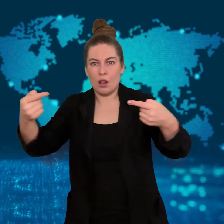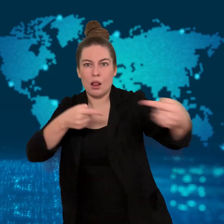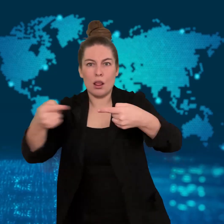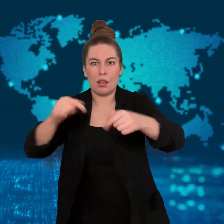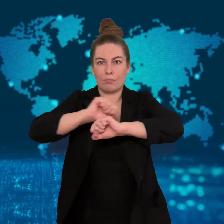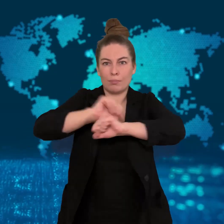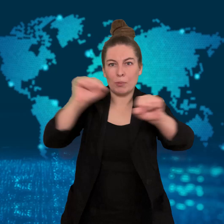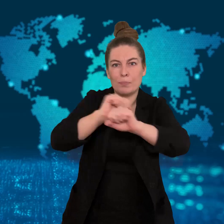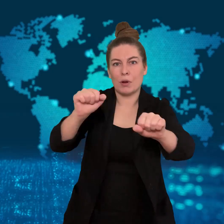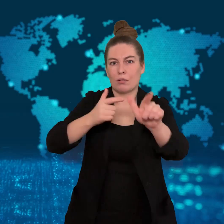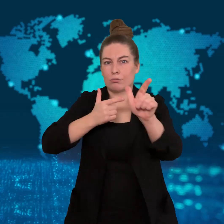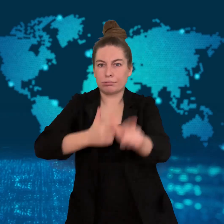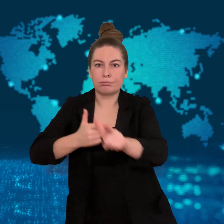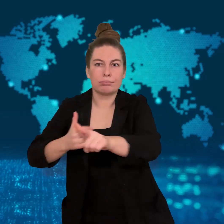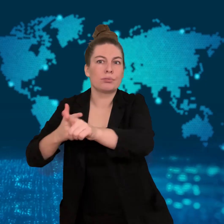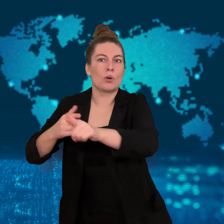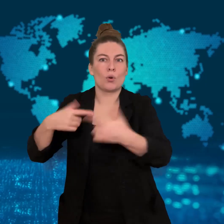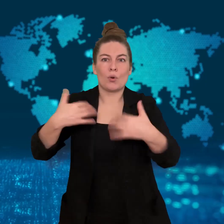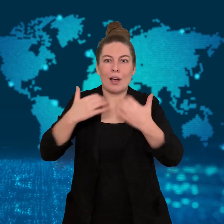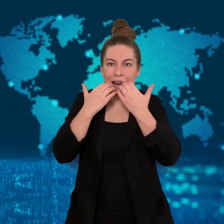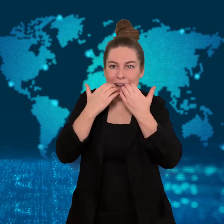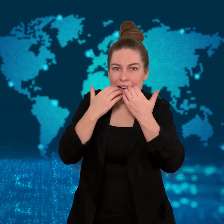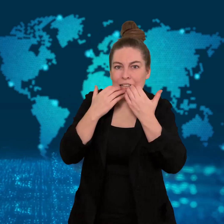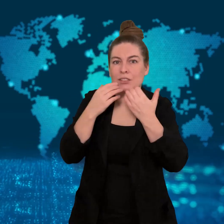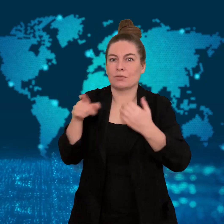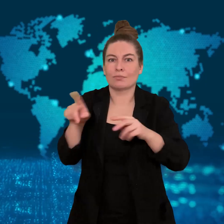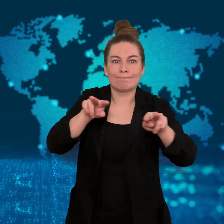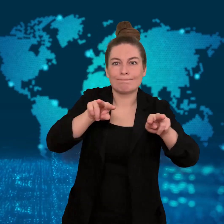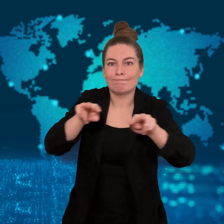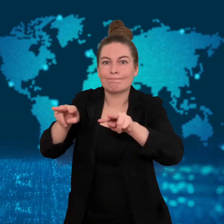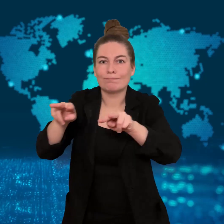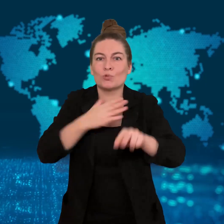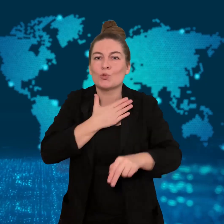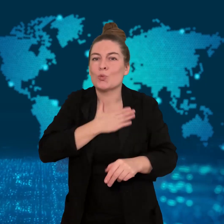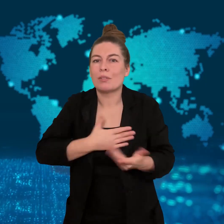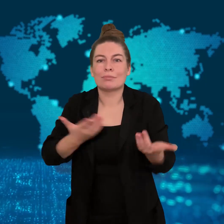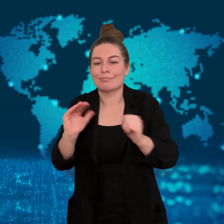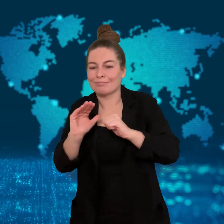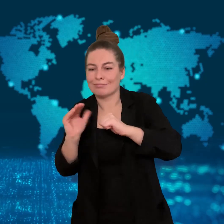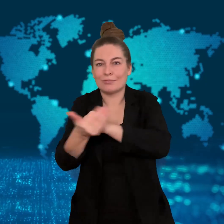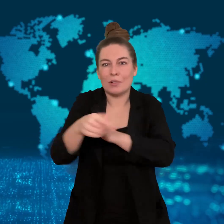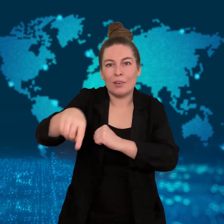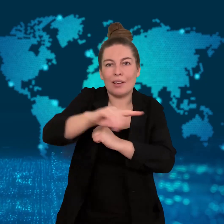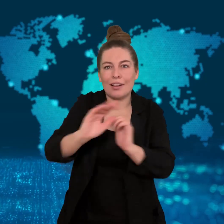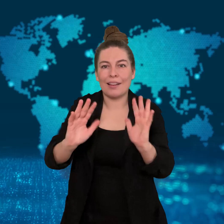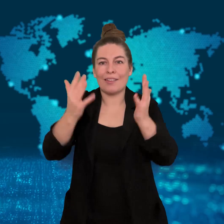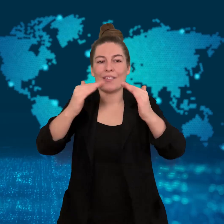serve peace and to protect civilians."